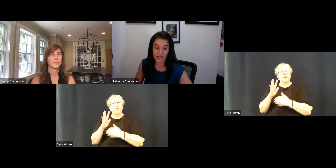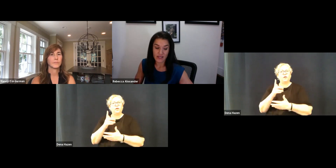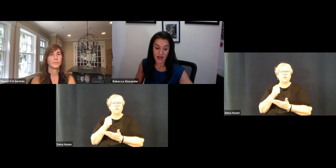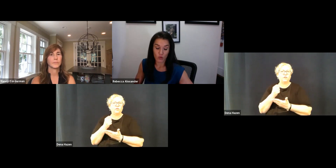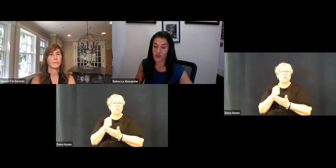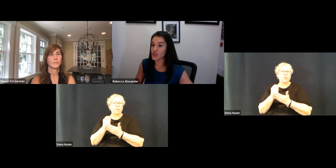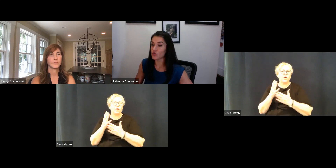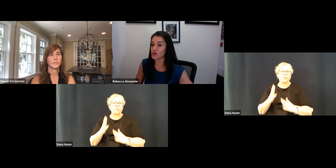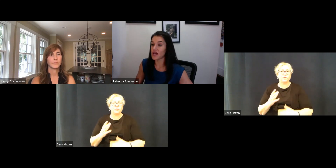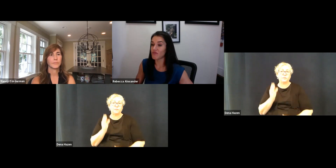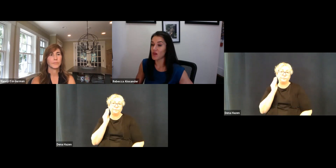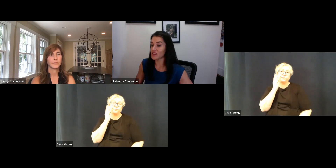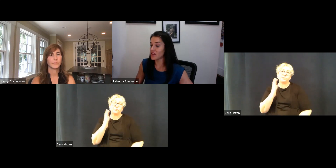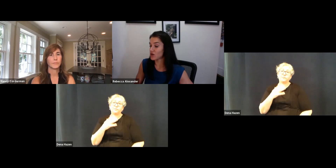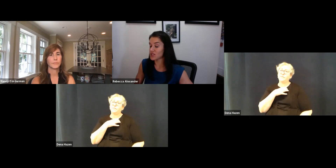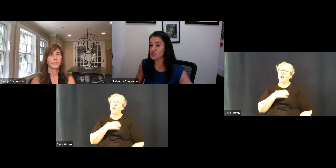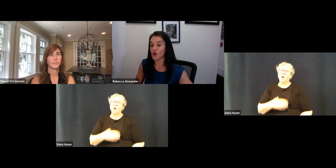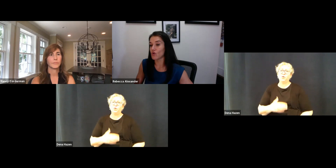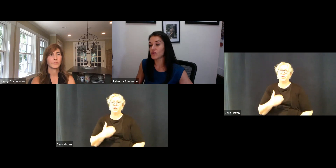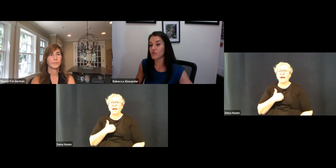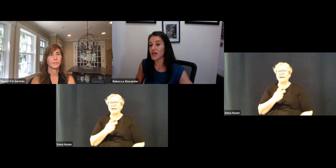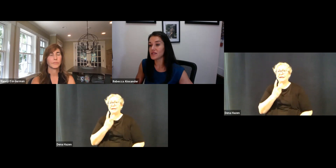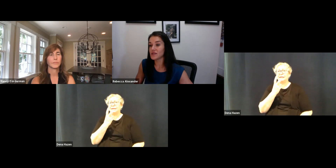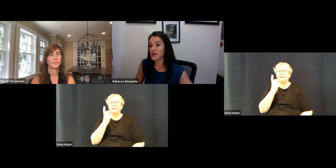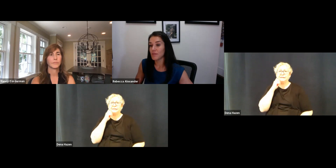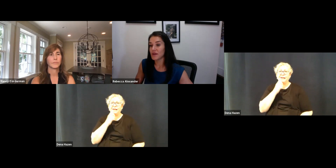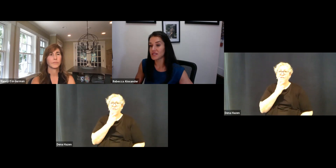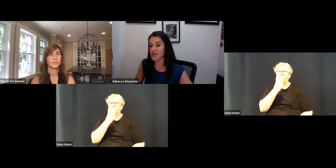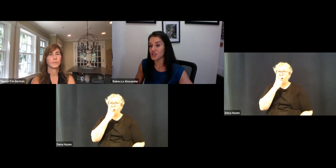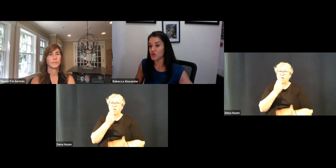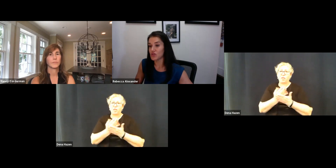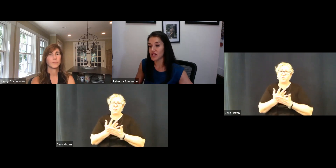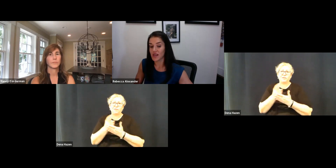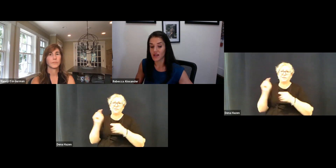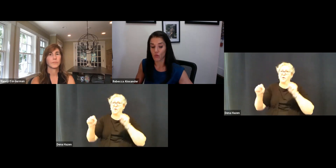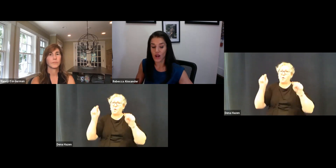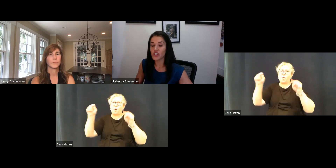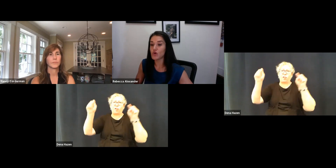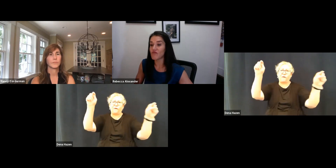Listen, I wish there were deafblind therapists all over the place, because I do think that when you have